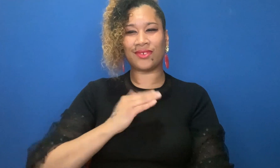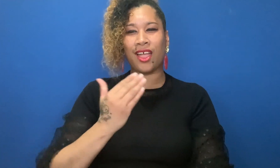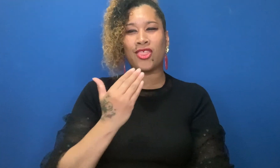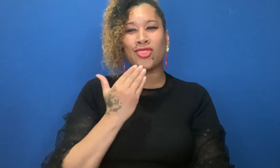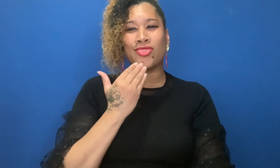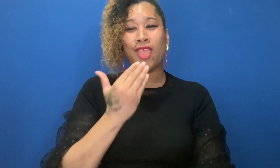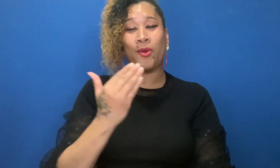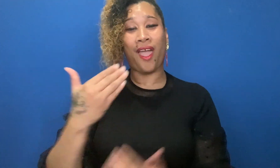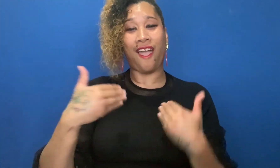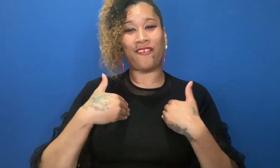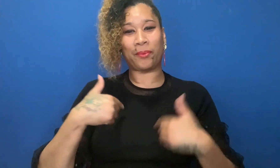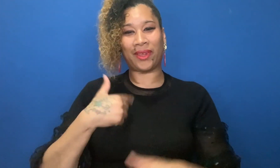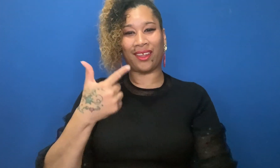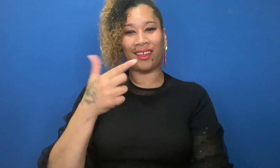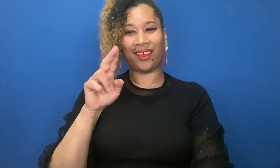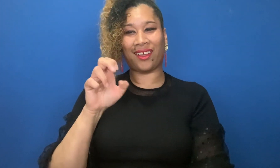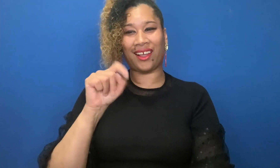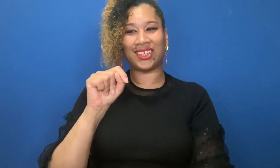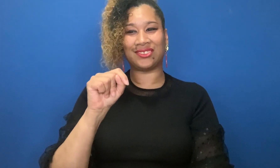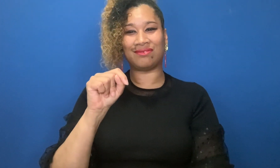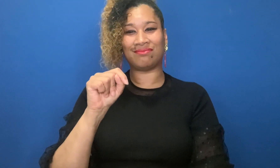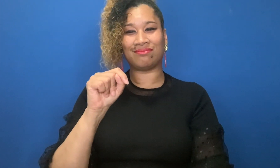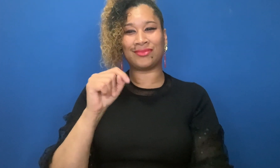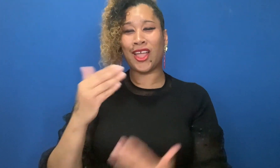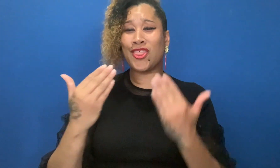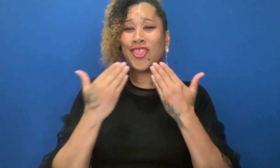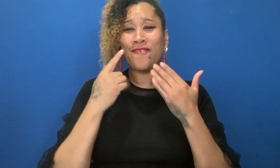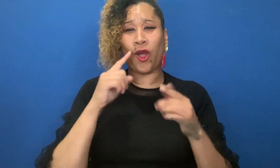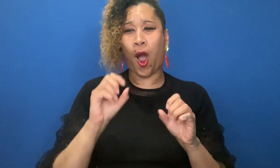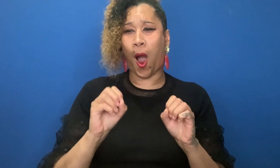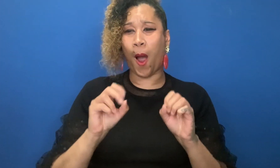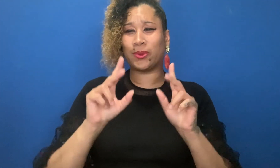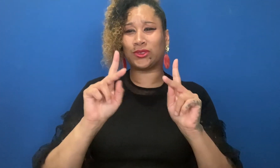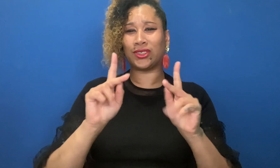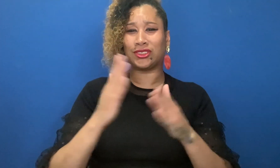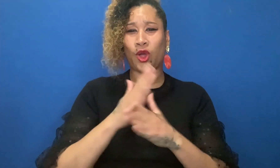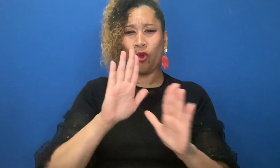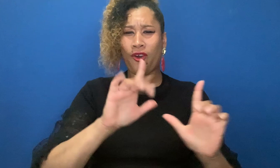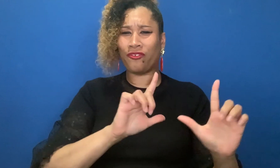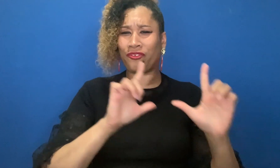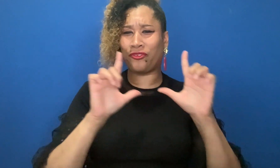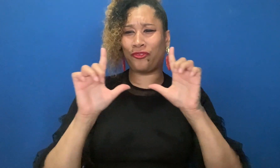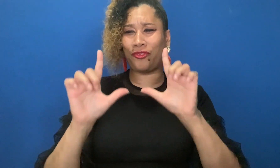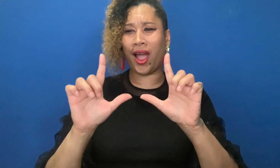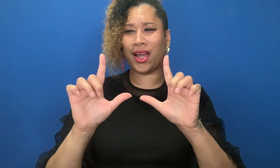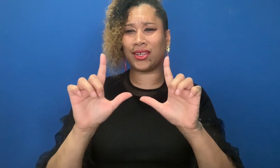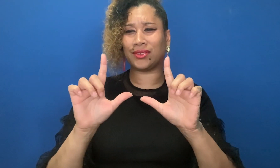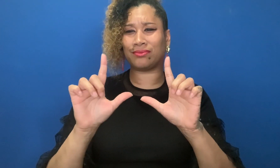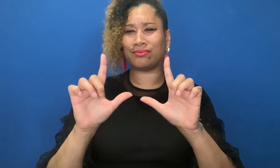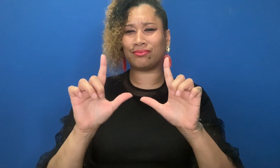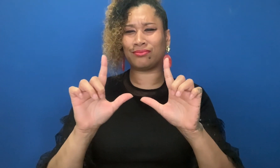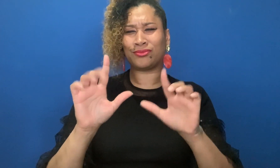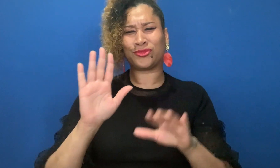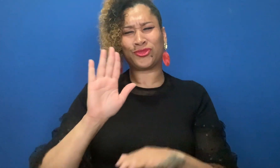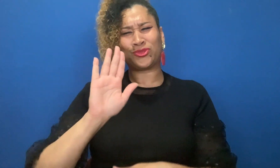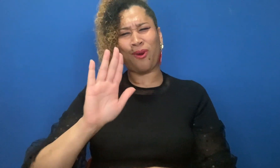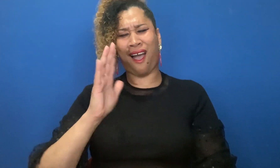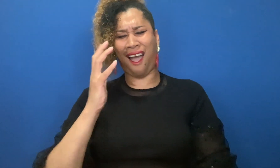Melissa, thank you for having me as a guest. Thank you for the opportunity to share your vlog